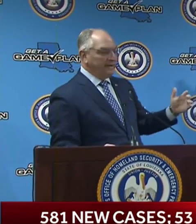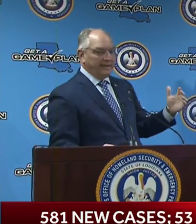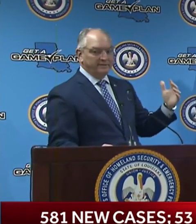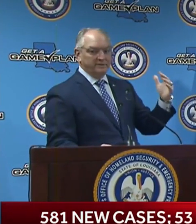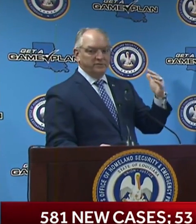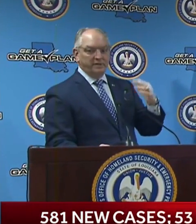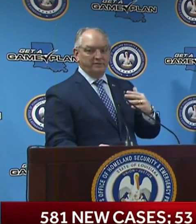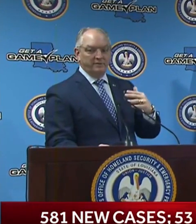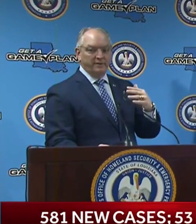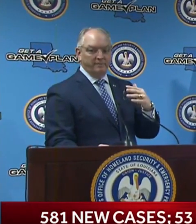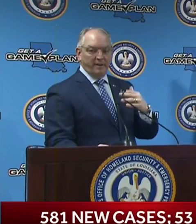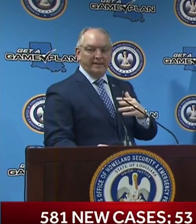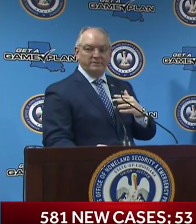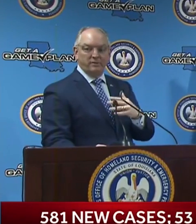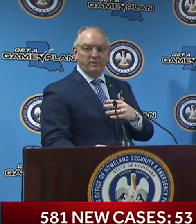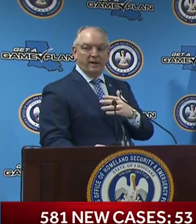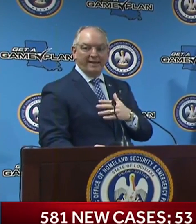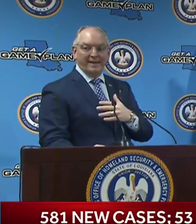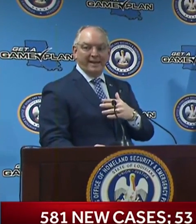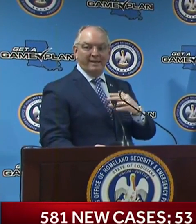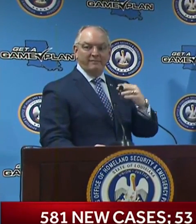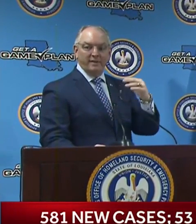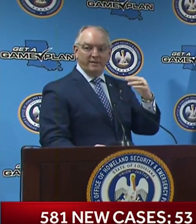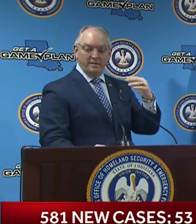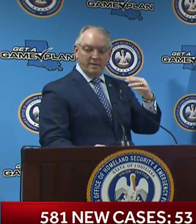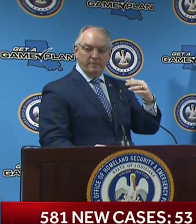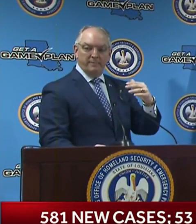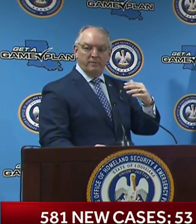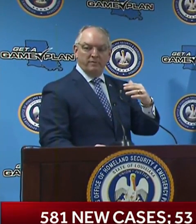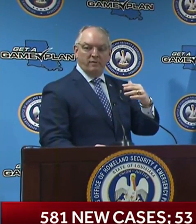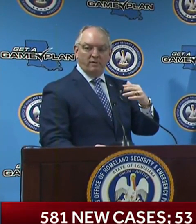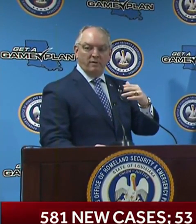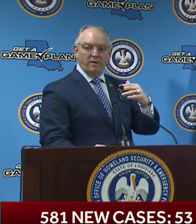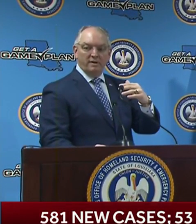THE BLUE LINE AND THEN ARE NOT OF 1.3. THAT’S US.